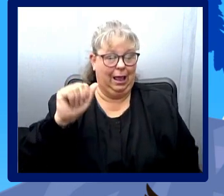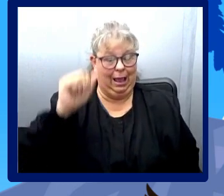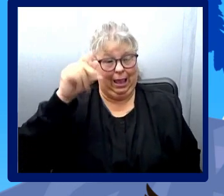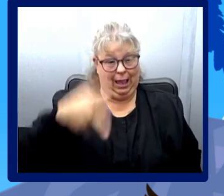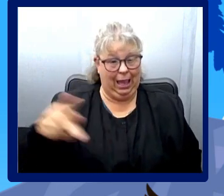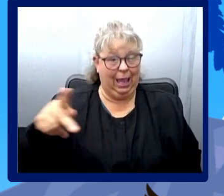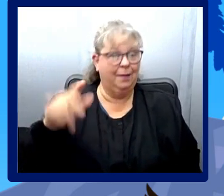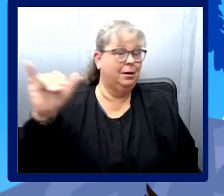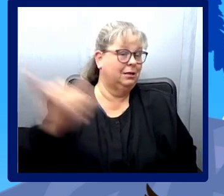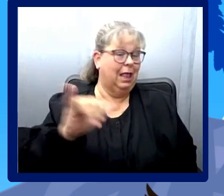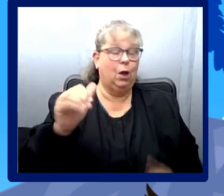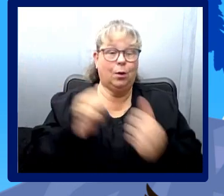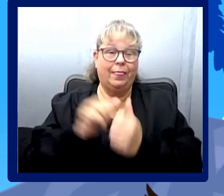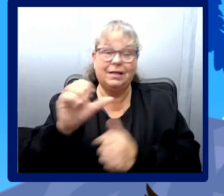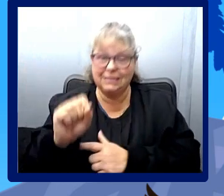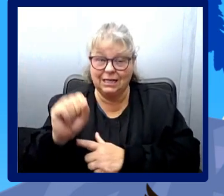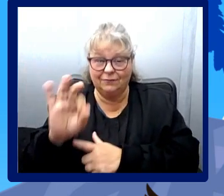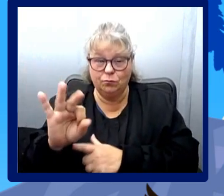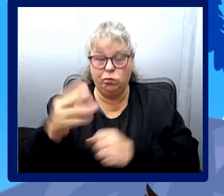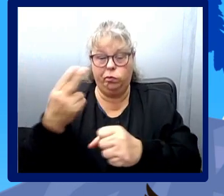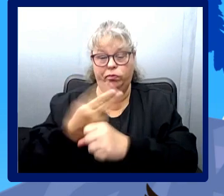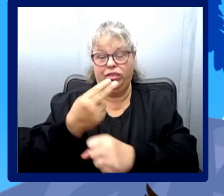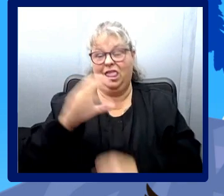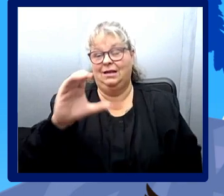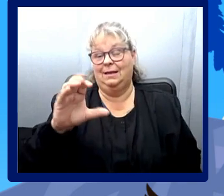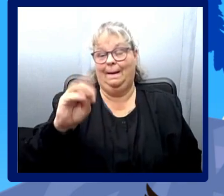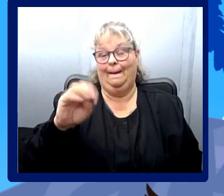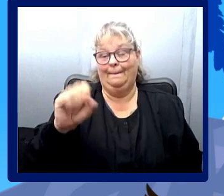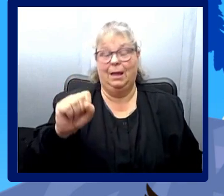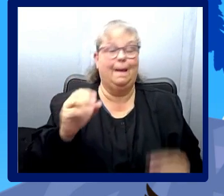using CMS is more than just clicking a new button.